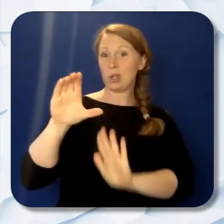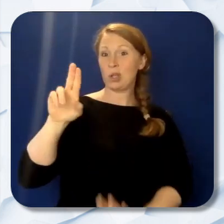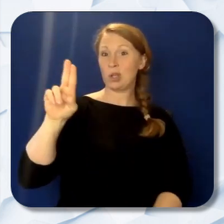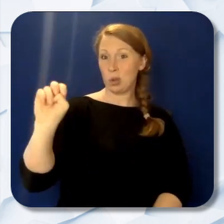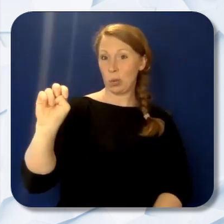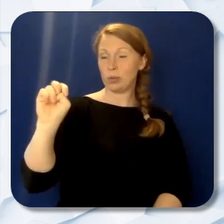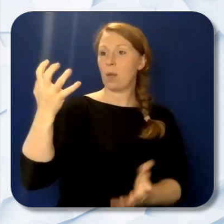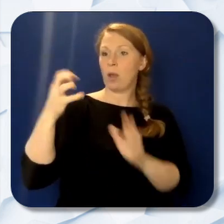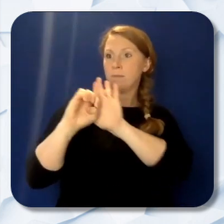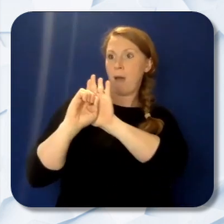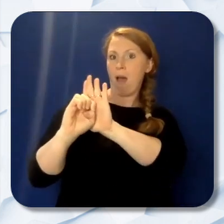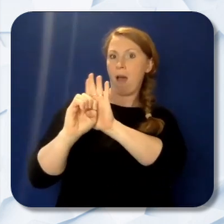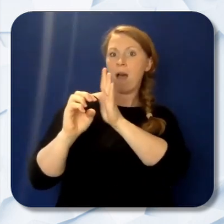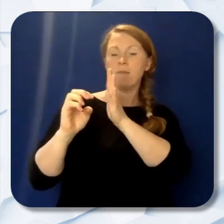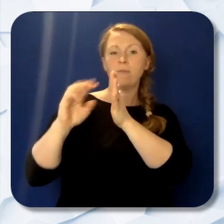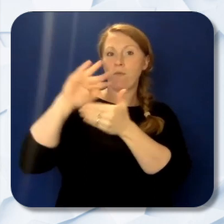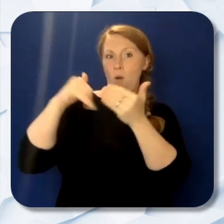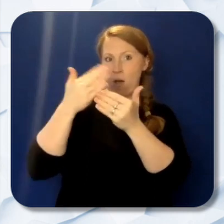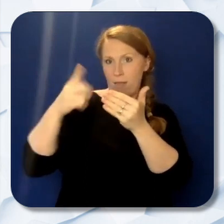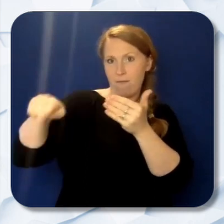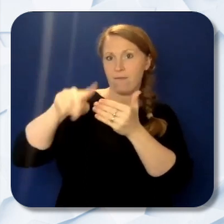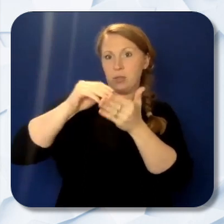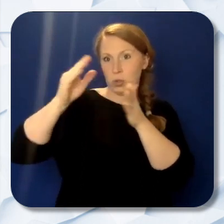that very important skilled development. We've created model learning activities